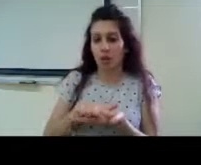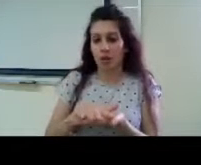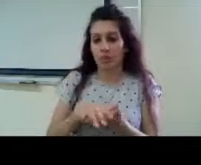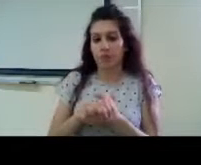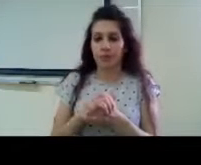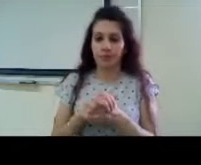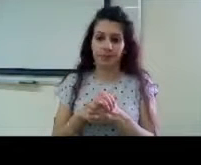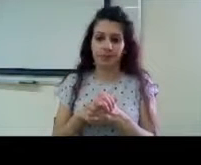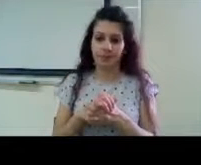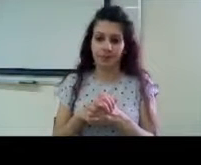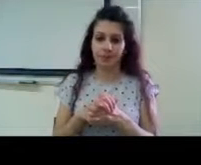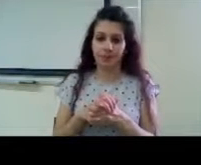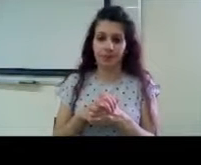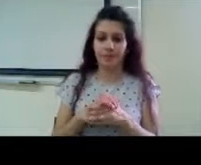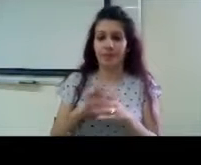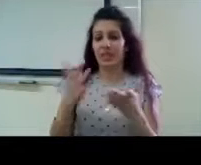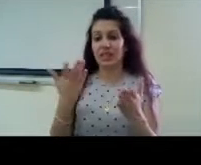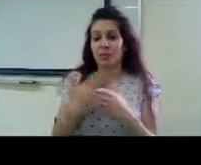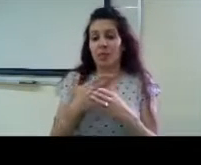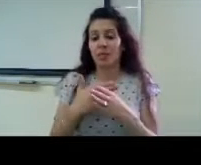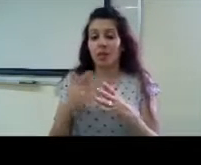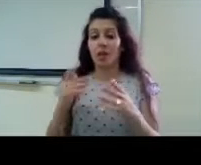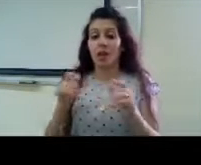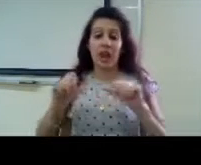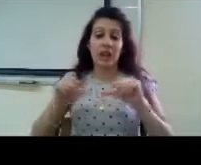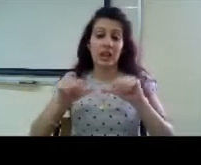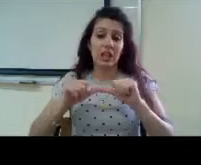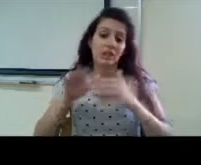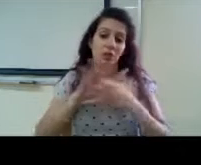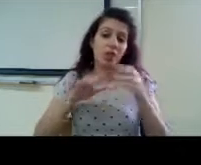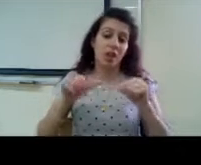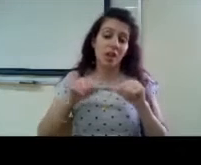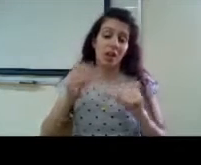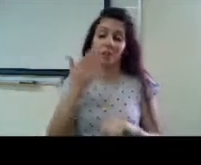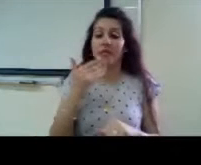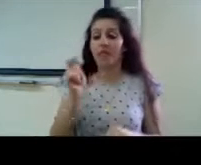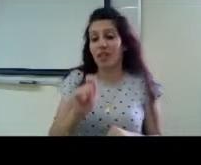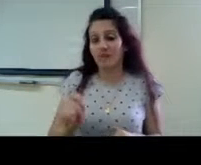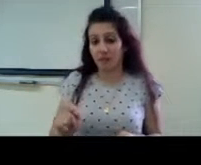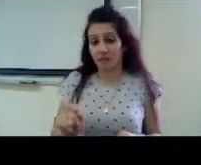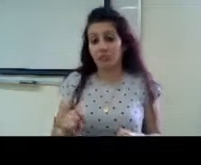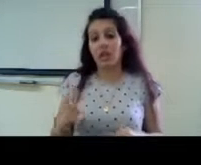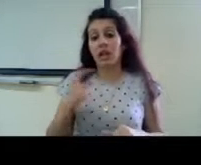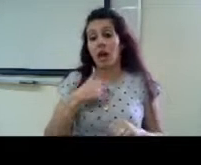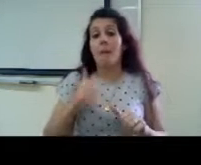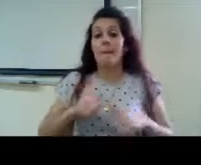we have on how to use the platform and making sure that if there's inclusion in